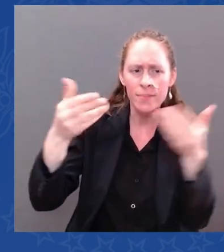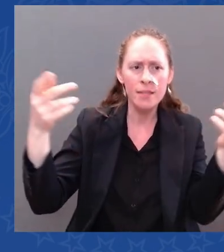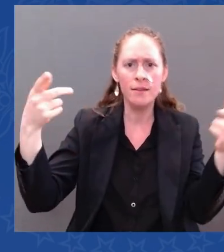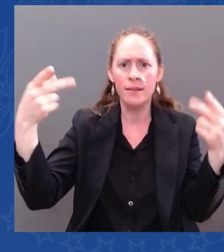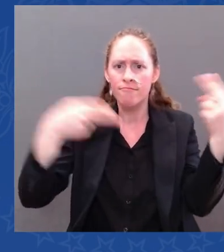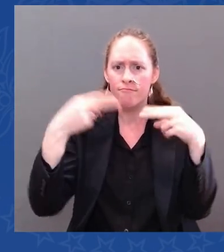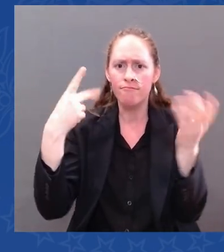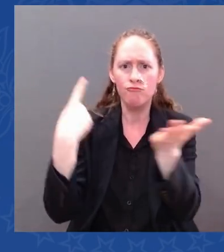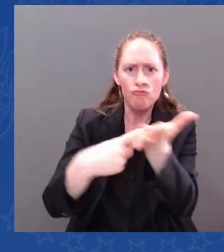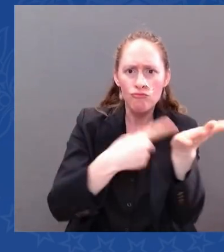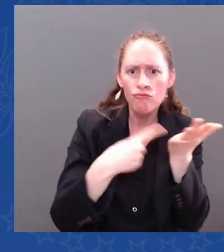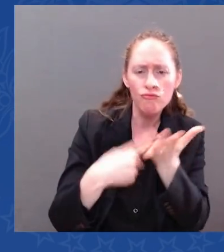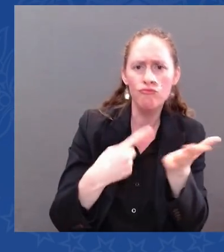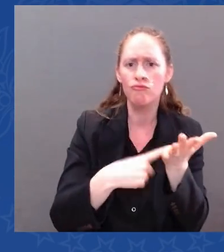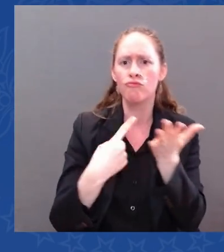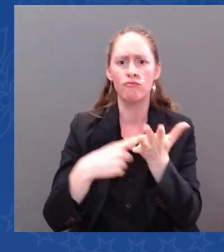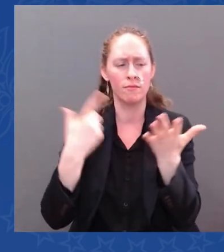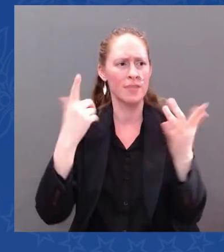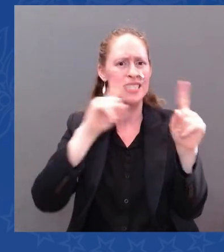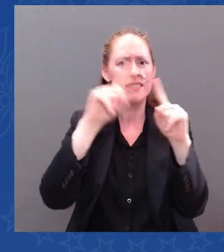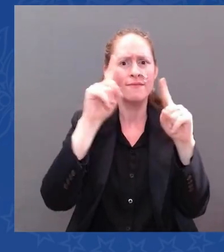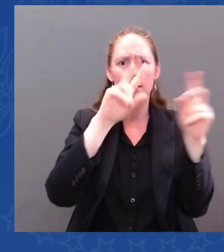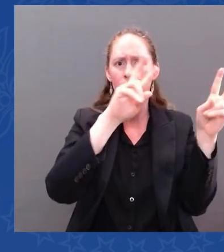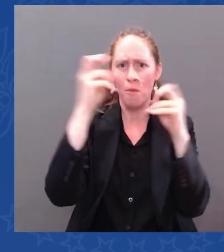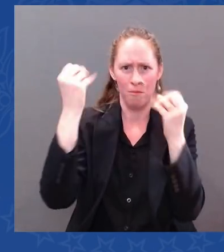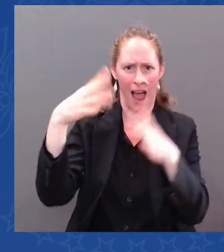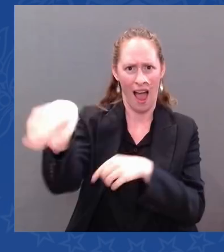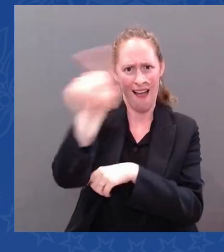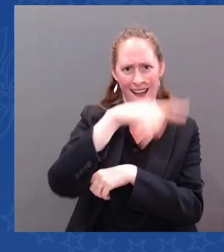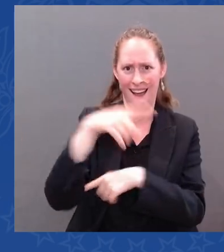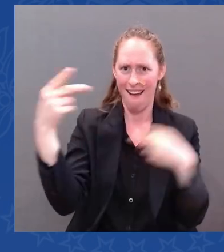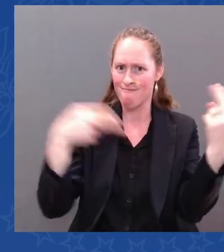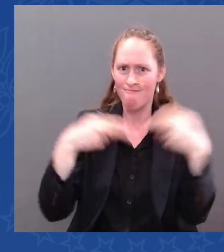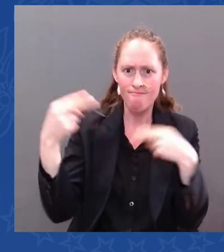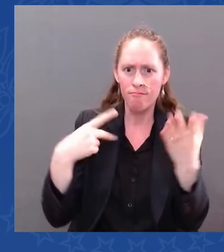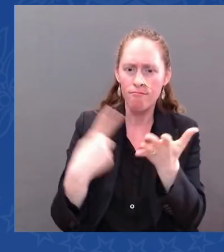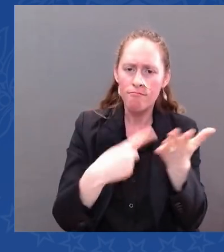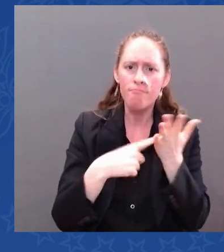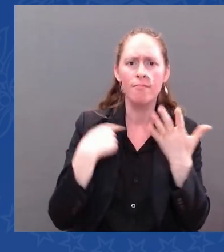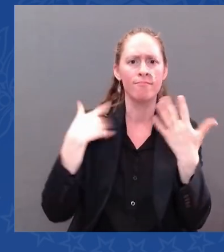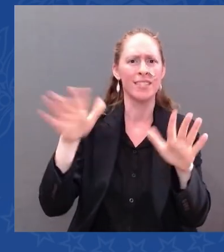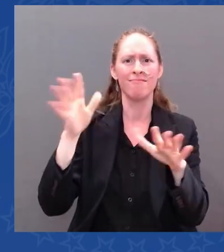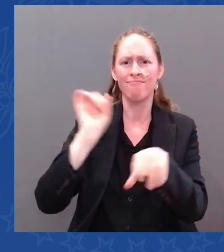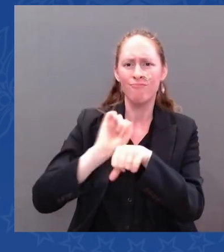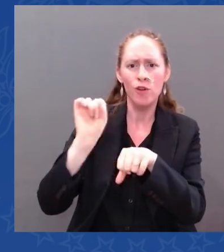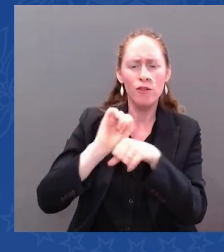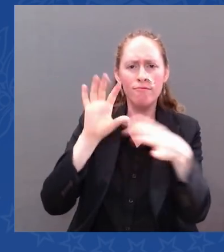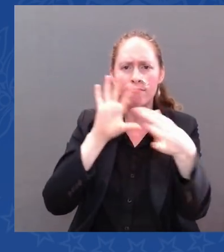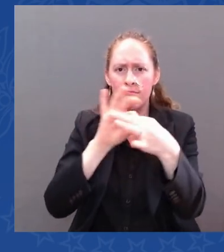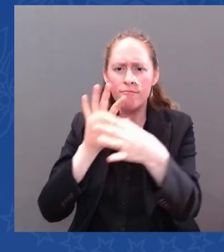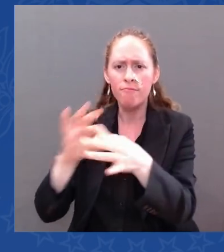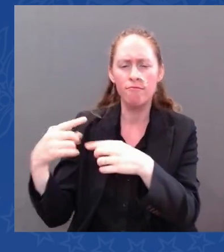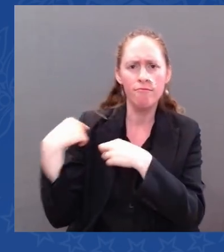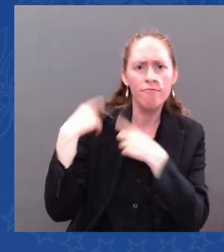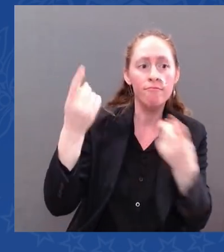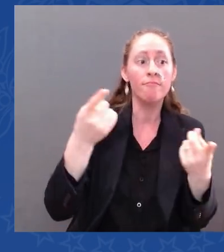And we've worked together on the American Rescue Plan, on COVID, on infrastructure, supply chains, innovation,